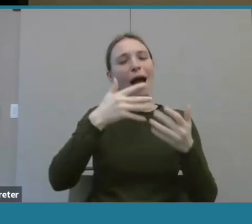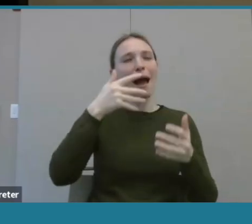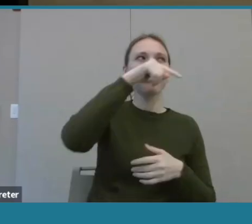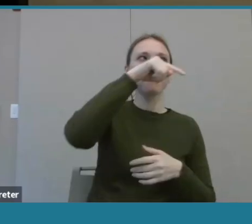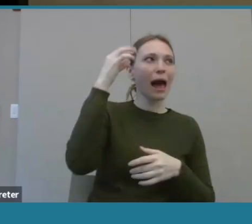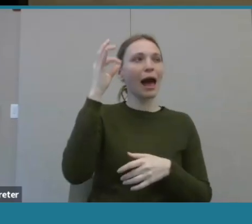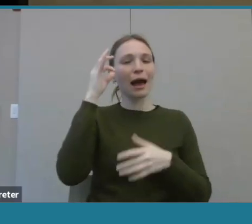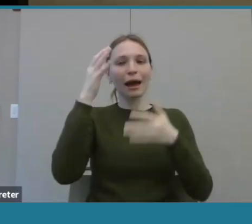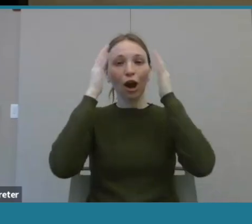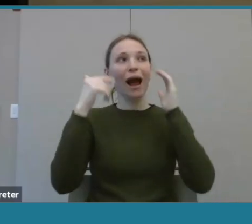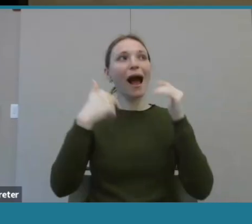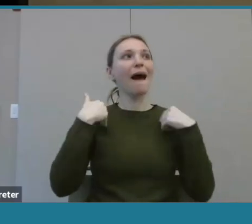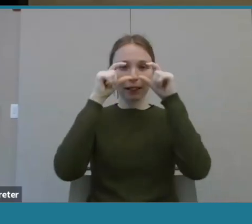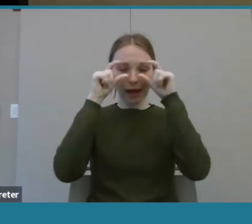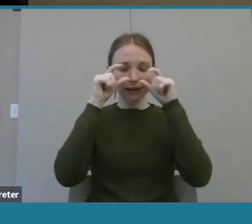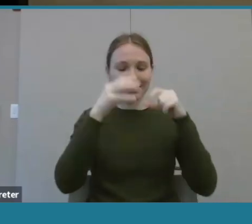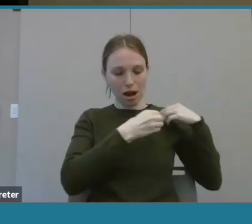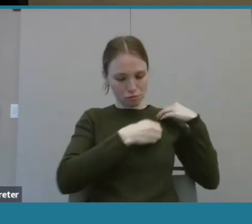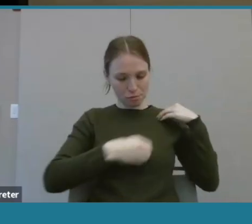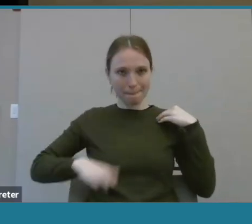and a crossbody bag and full black outfit.